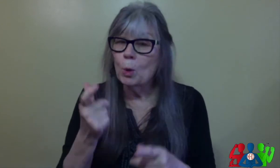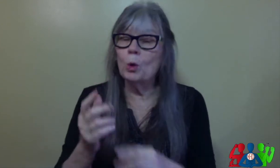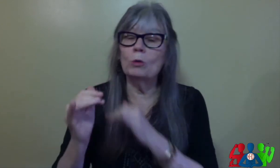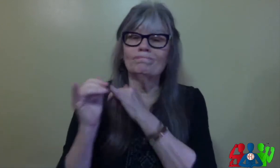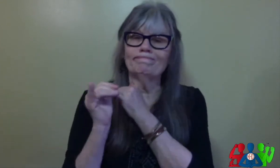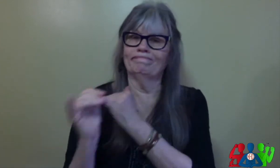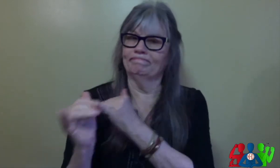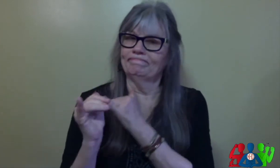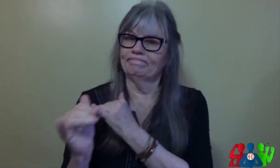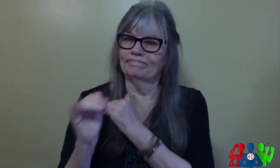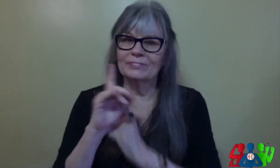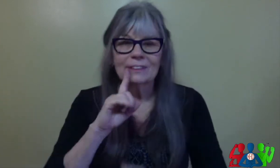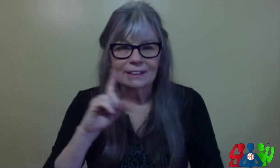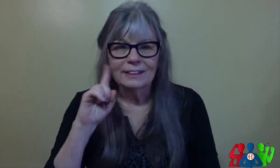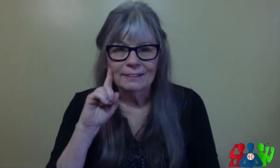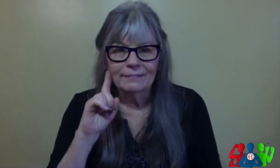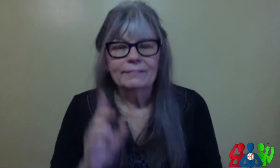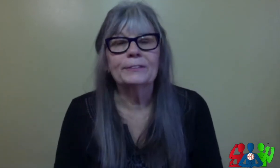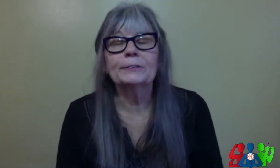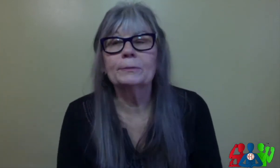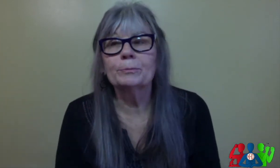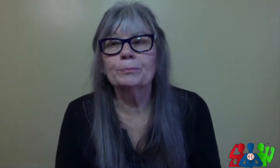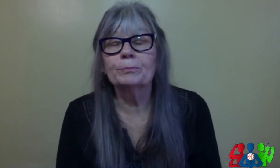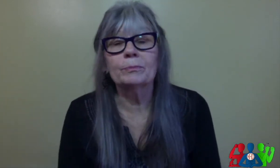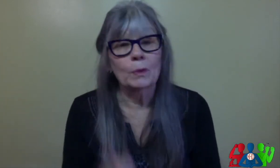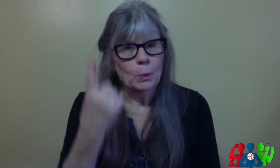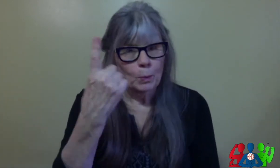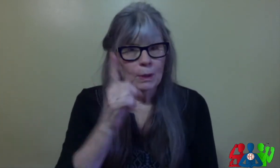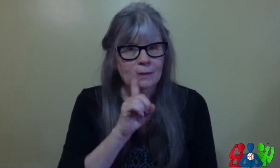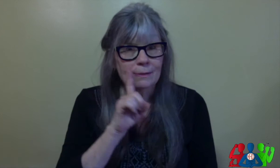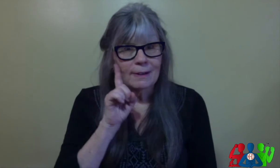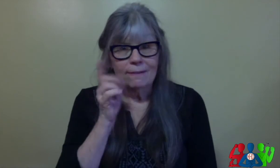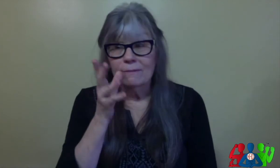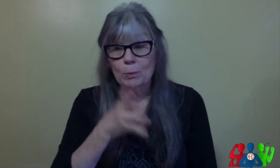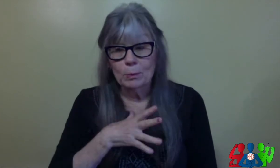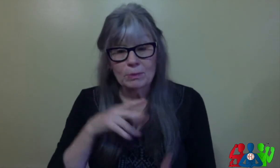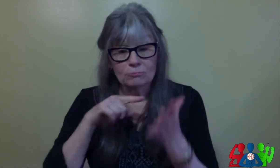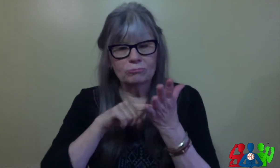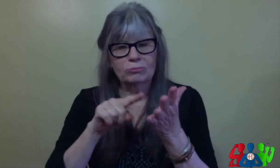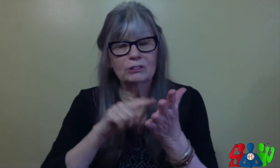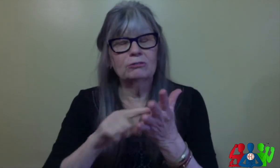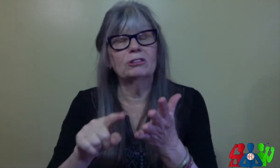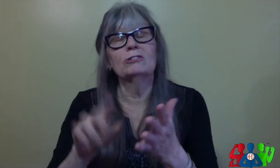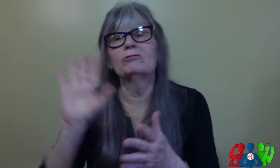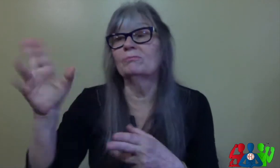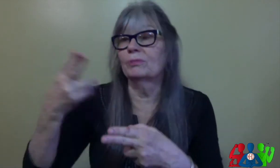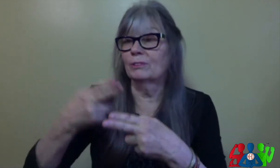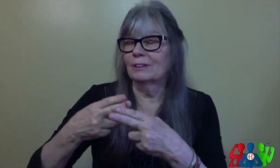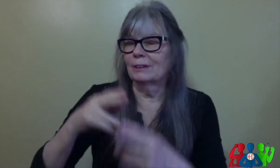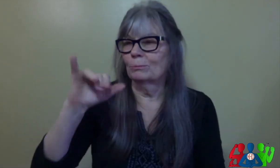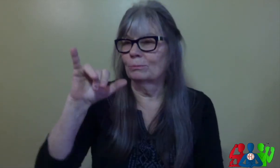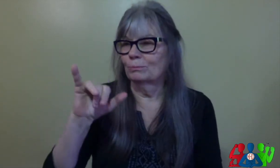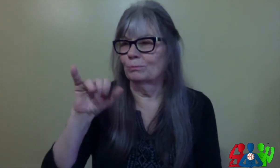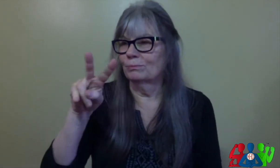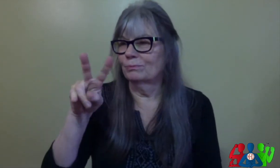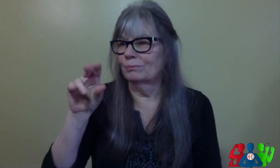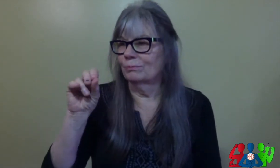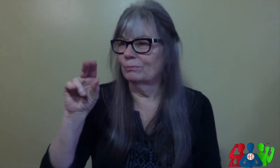about their history, about people who, like them, were deaf. There's a deaf woman